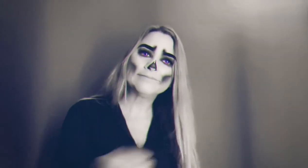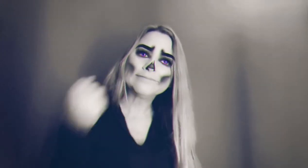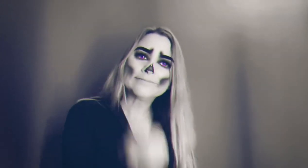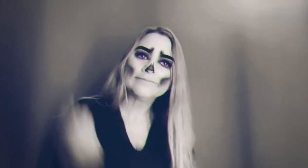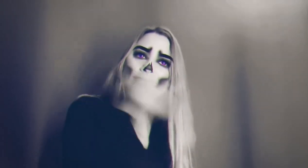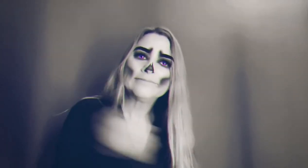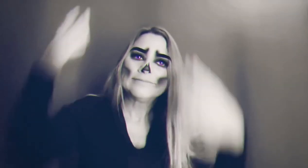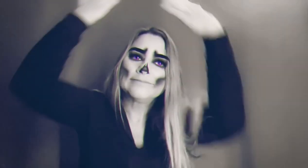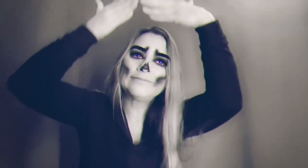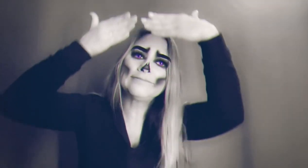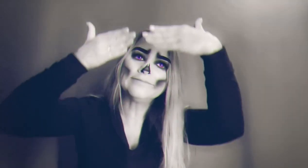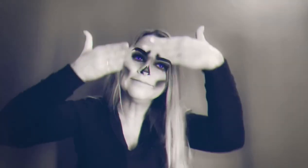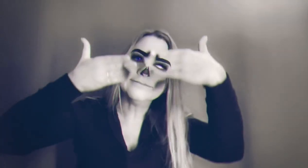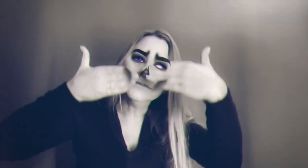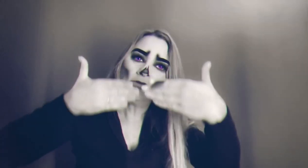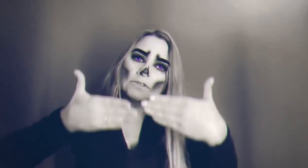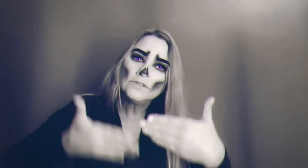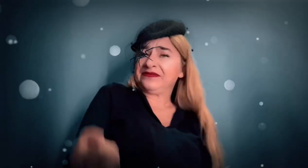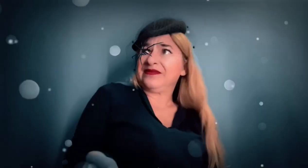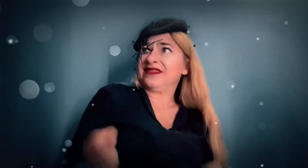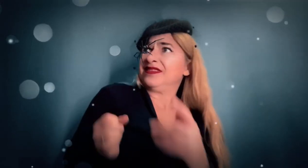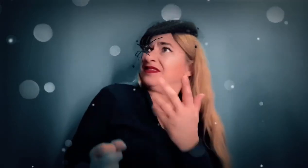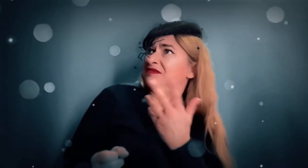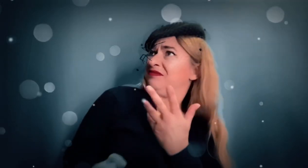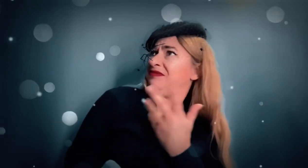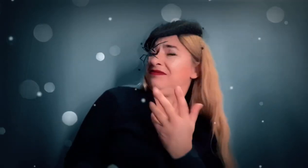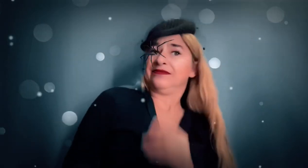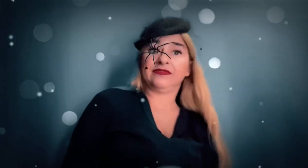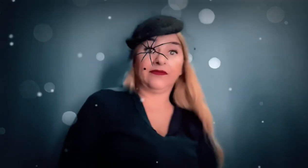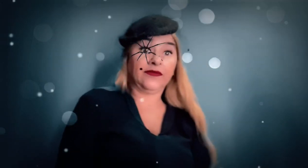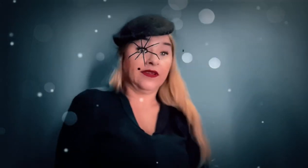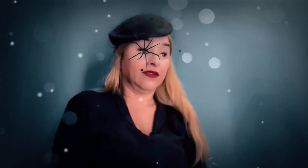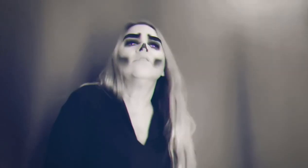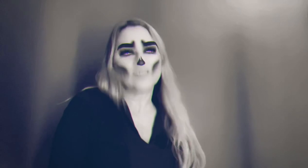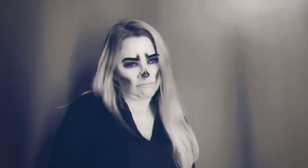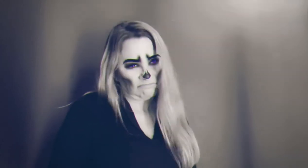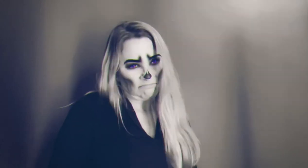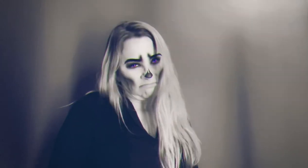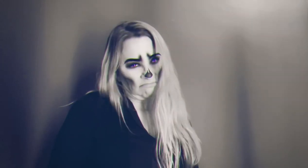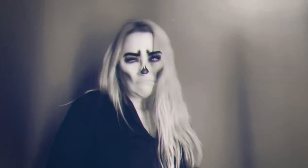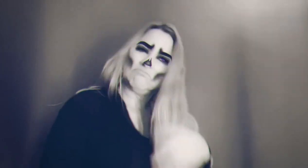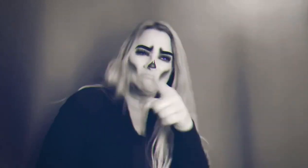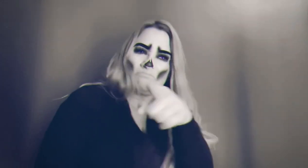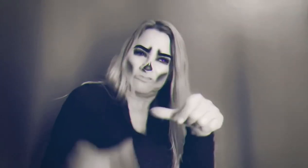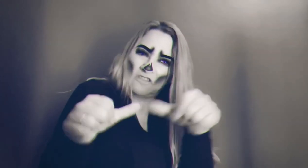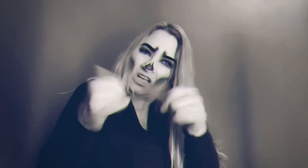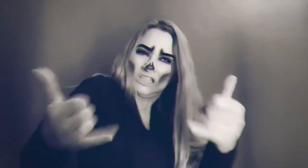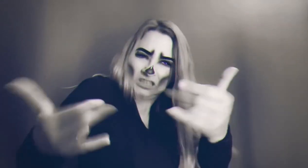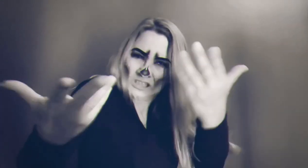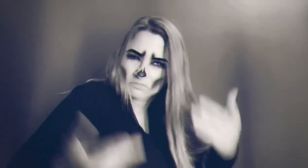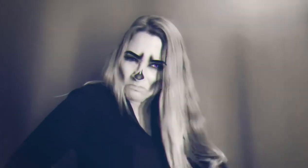Rolling down the window, I ask "What?" "What are you doing here? "He asked sternly